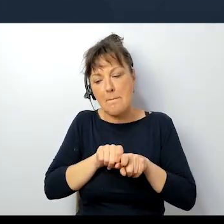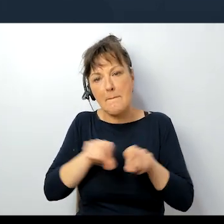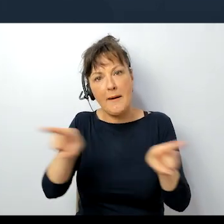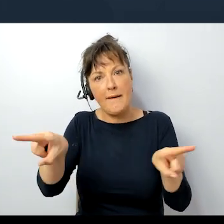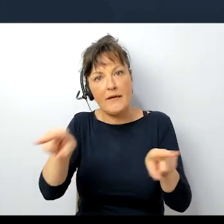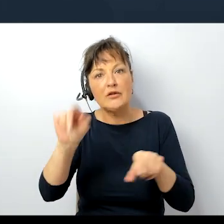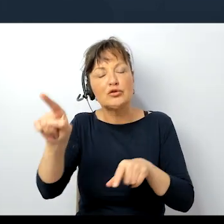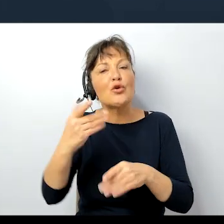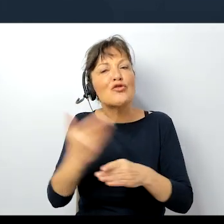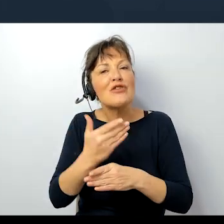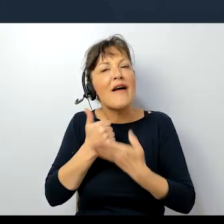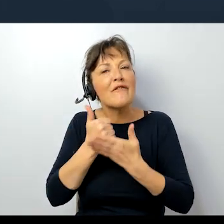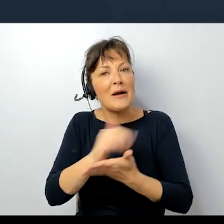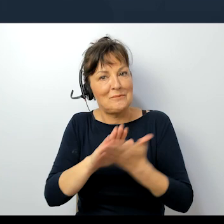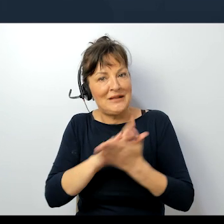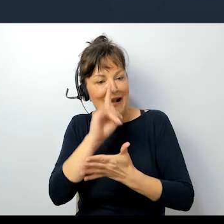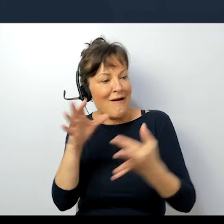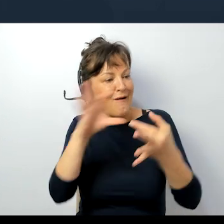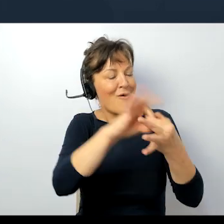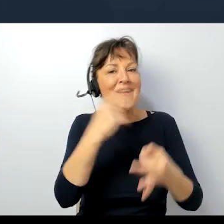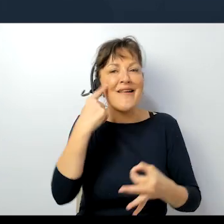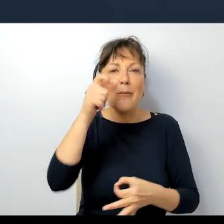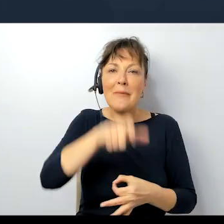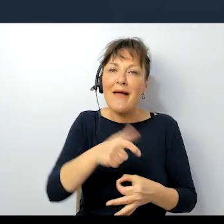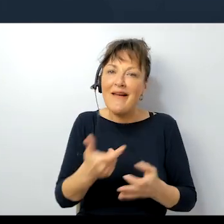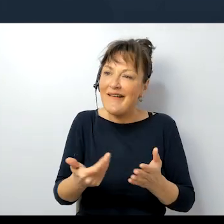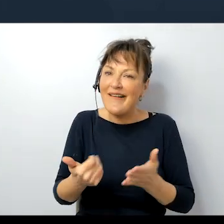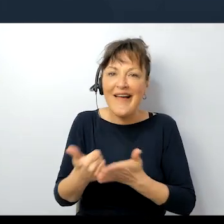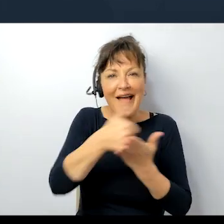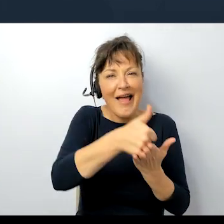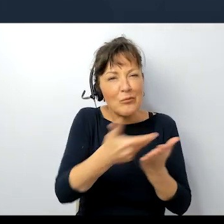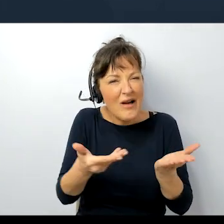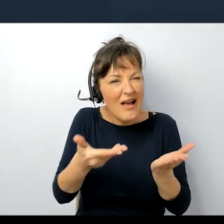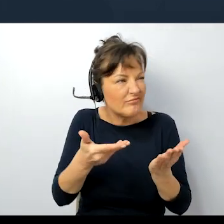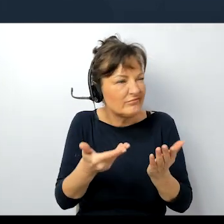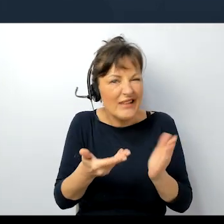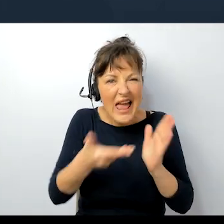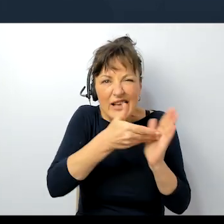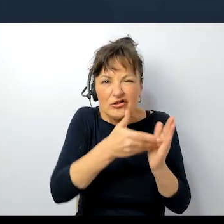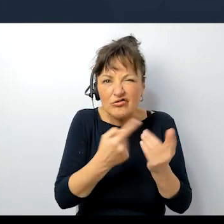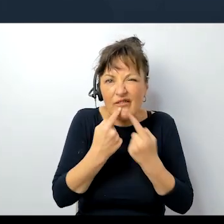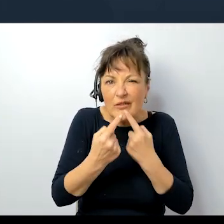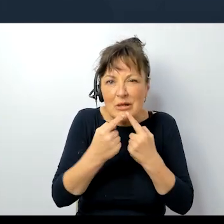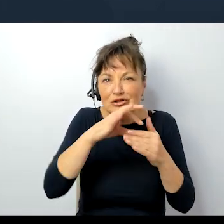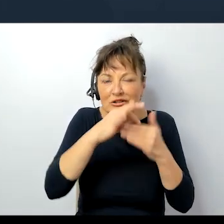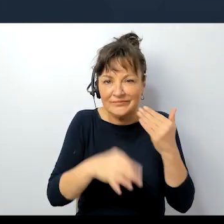on the program as well as their school careers advisor who can provide additional guidance. Let's go back now.